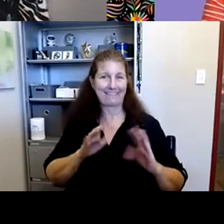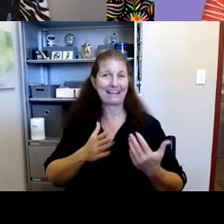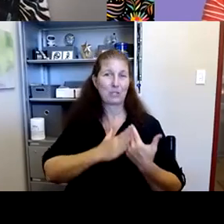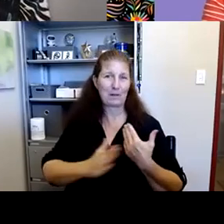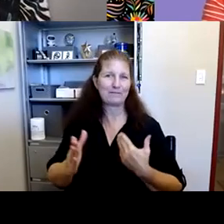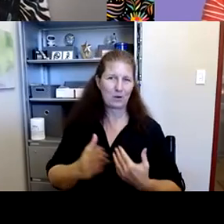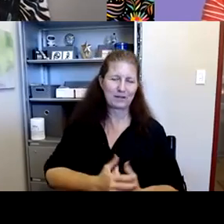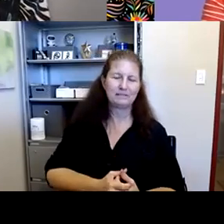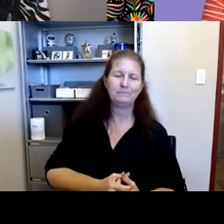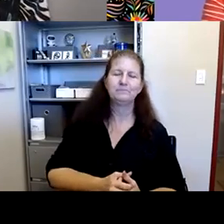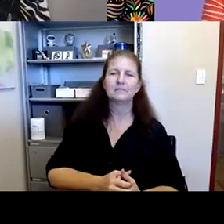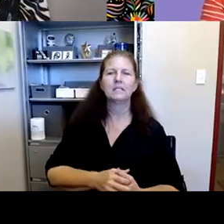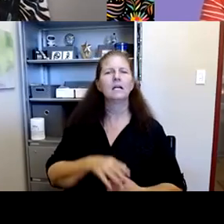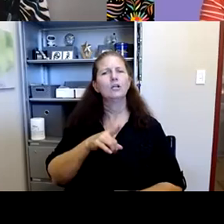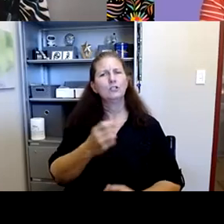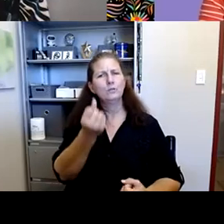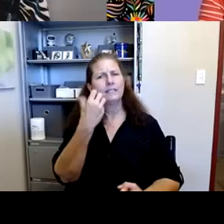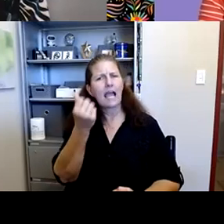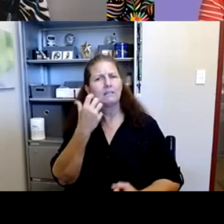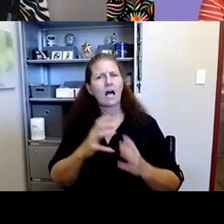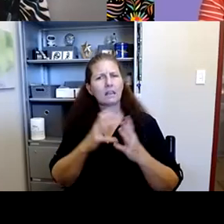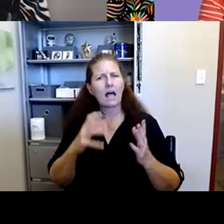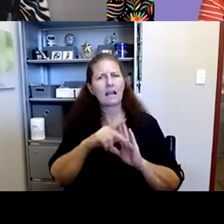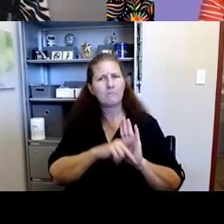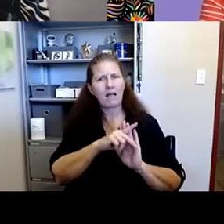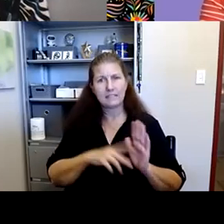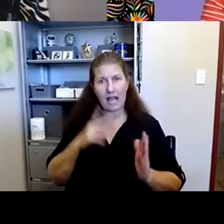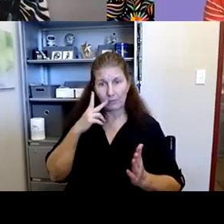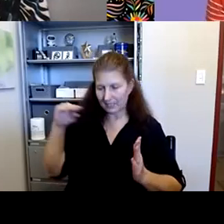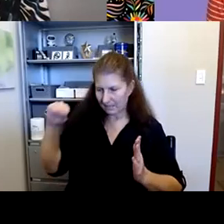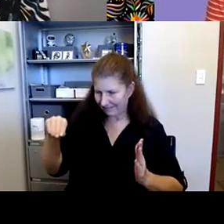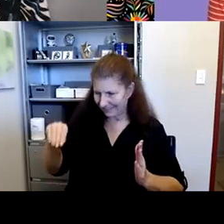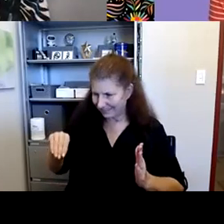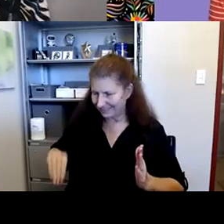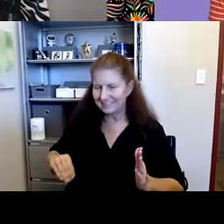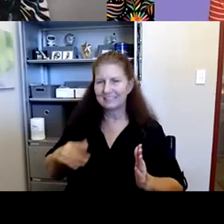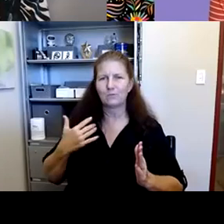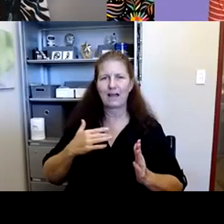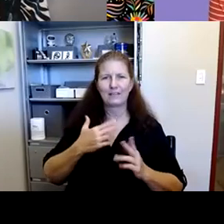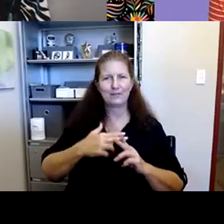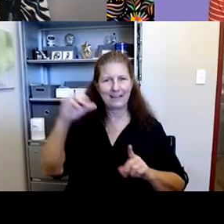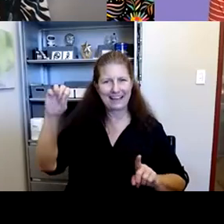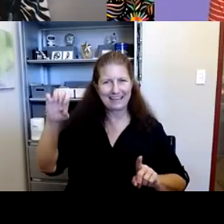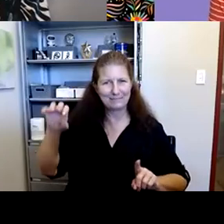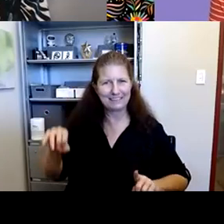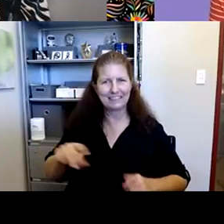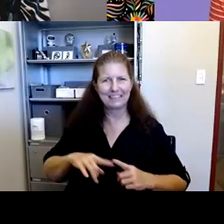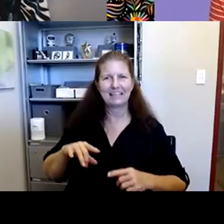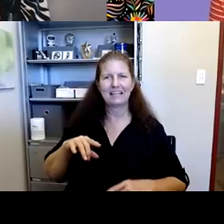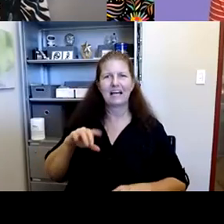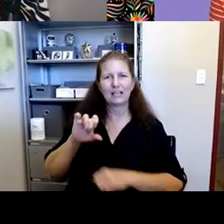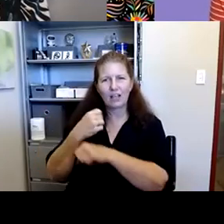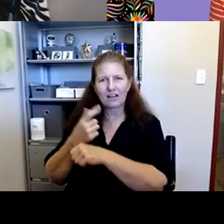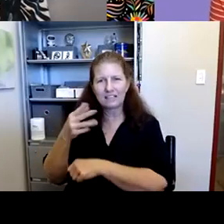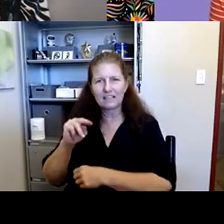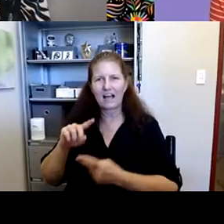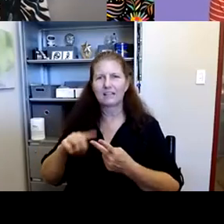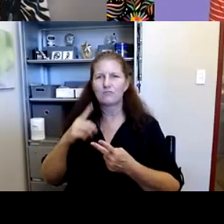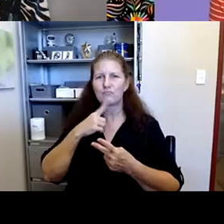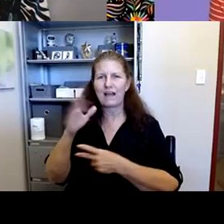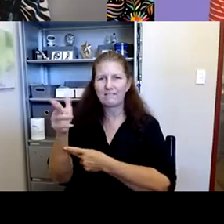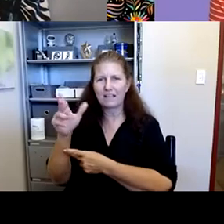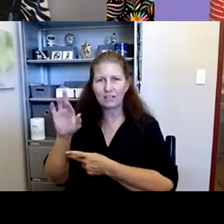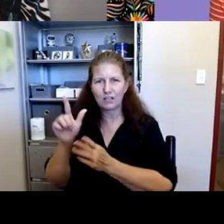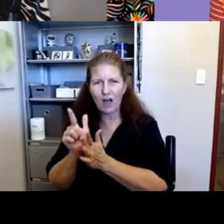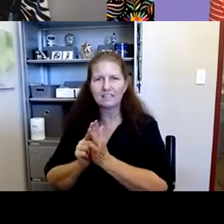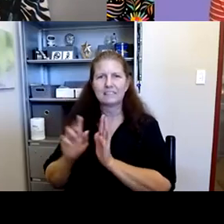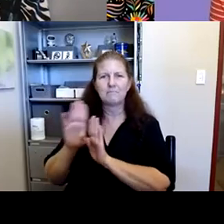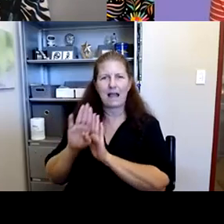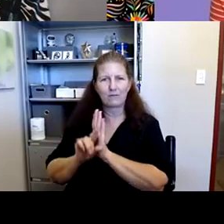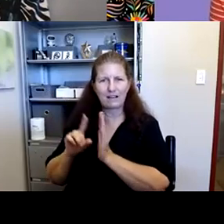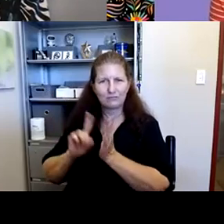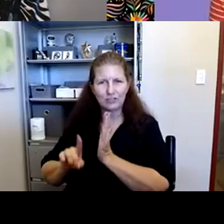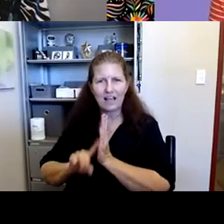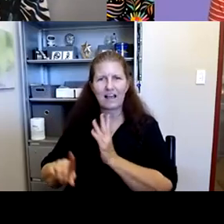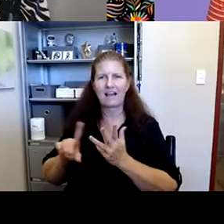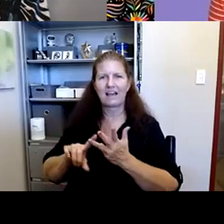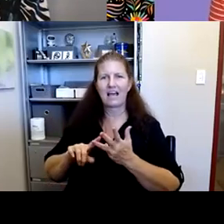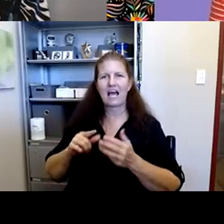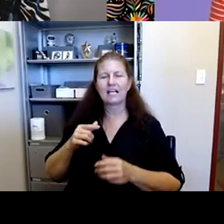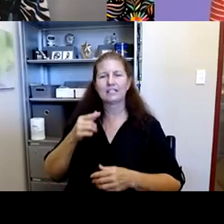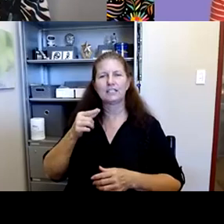Tobias Smith: Uh, you give us a lot of what policies i'm looking over my list of policies that you name from uh walking up guns to Red Flag Laws background checks uh addressing large capacity magazines